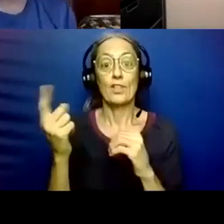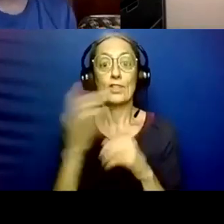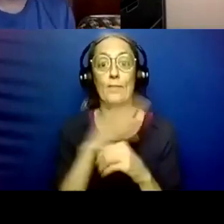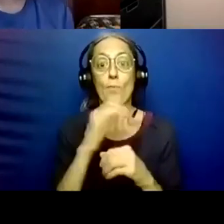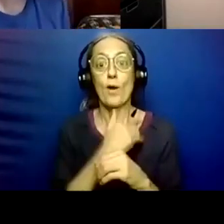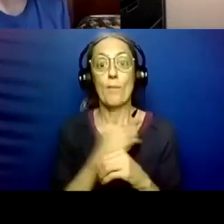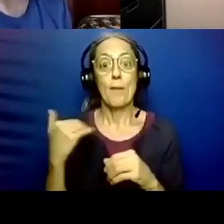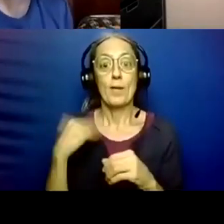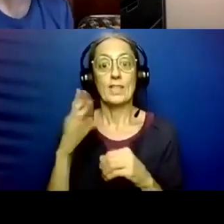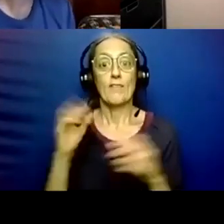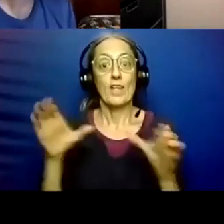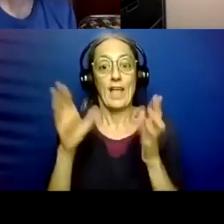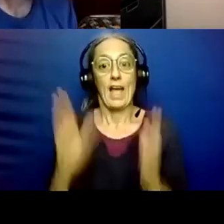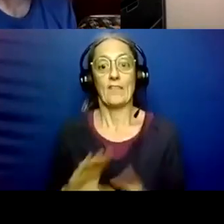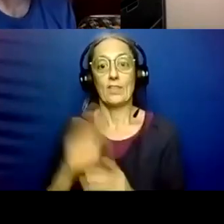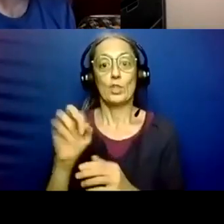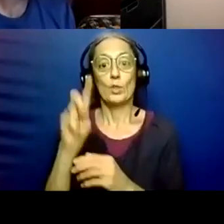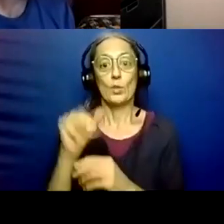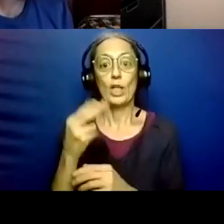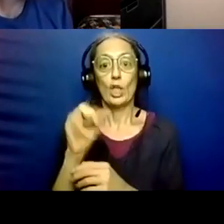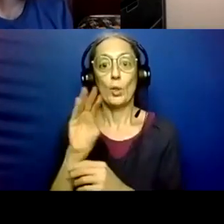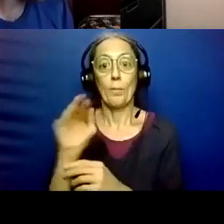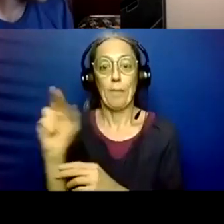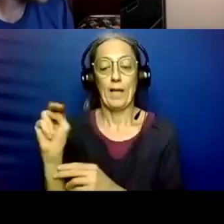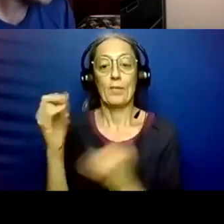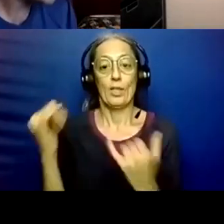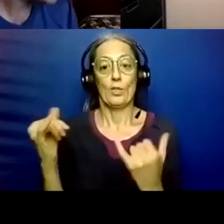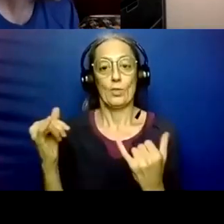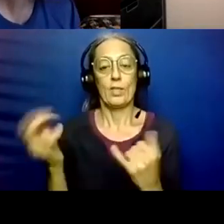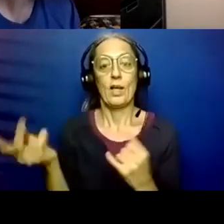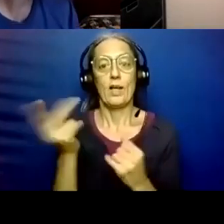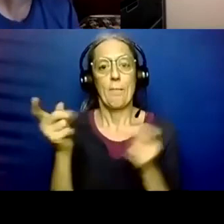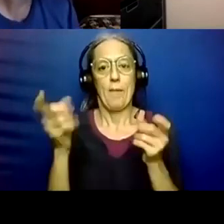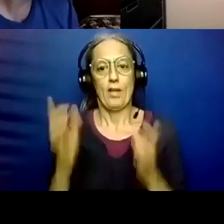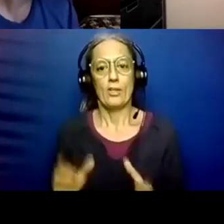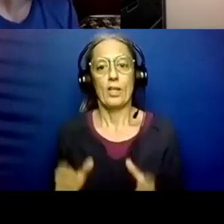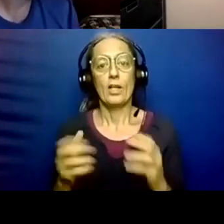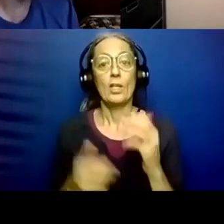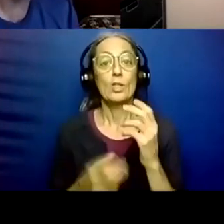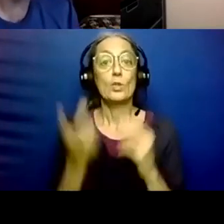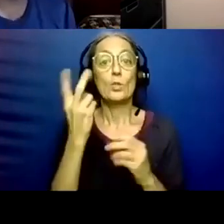Today's webinar will be co-moderated by two prominent AAC users: my colleague Bob Williams,